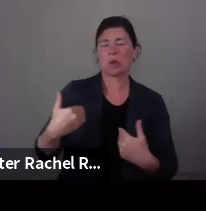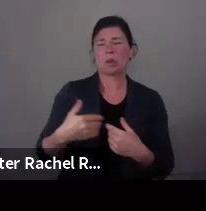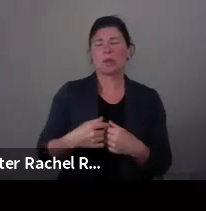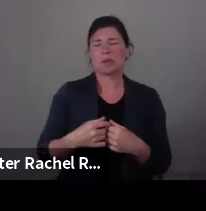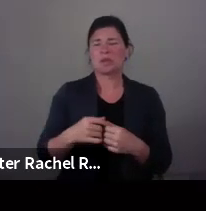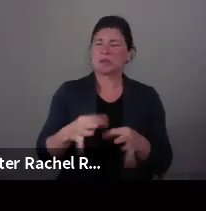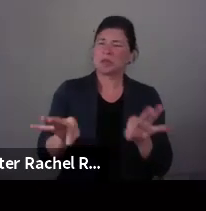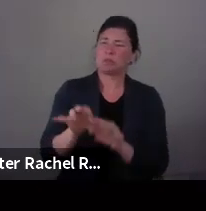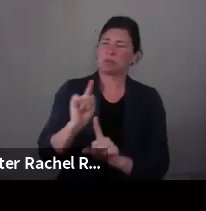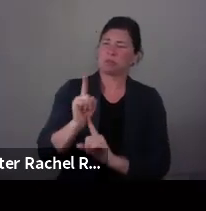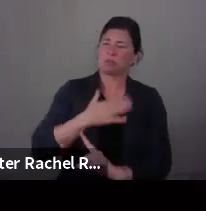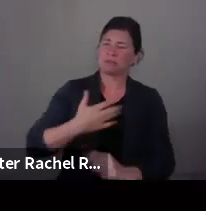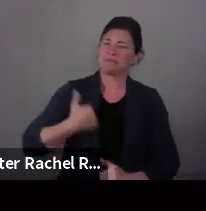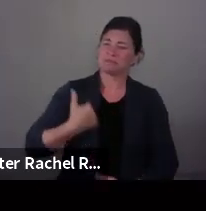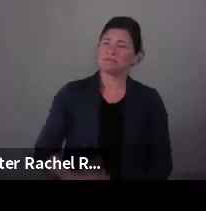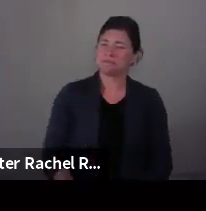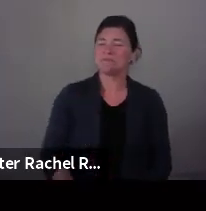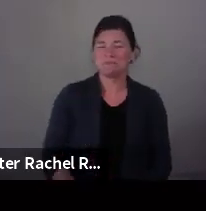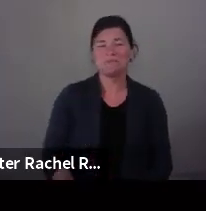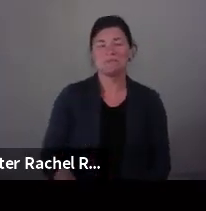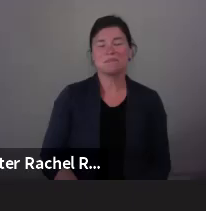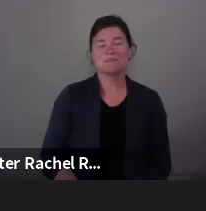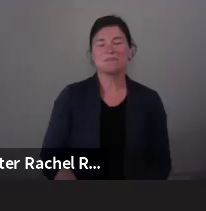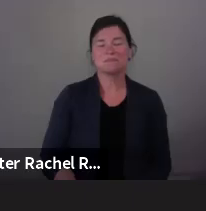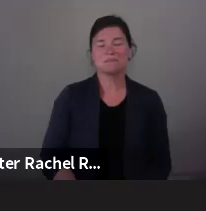. That was